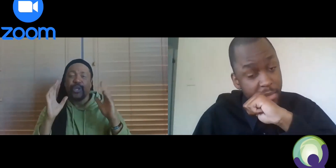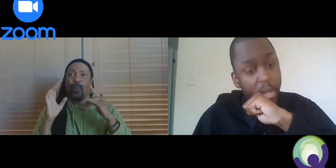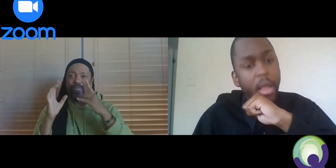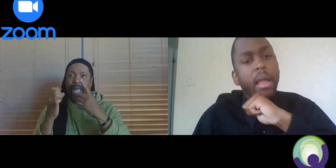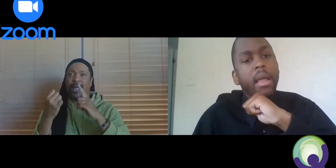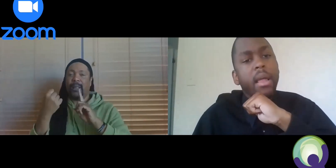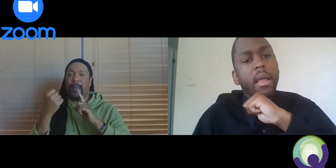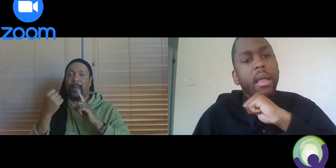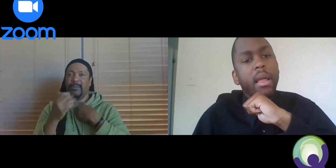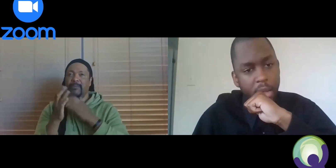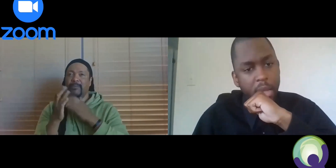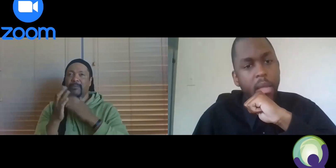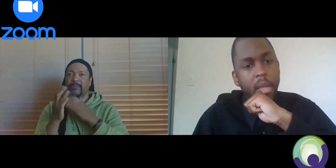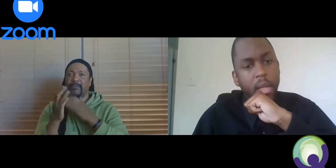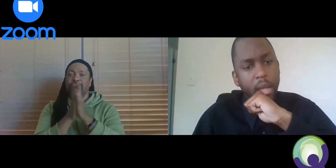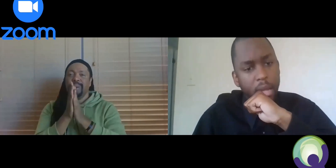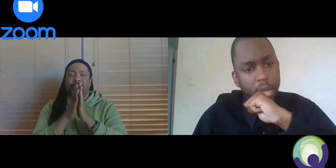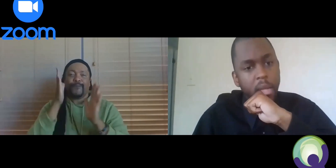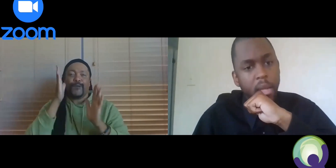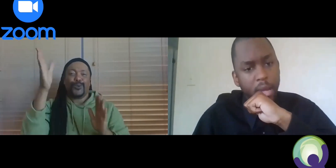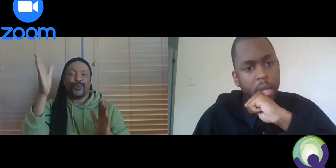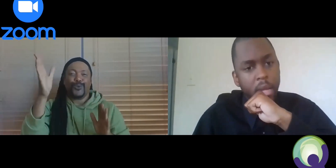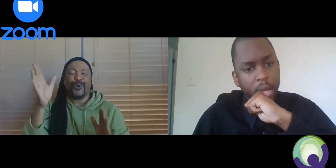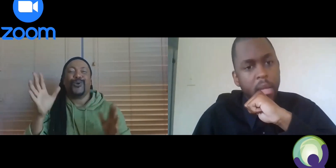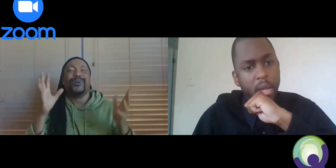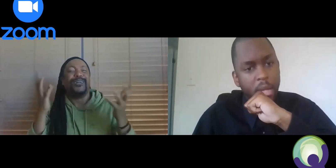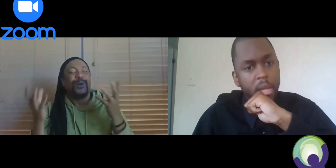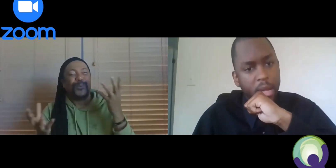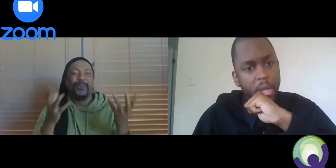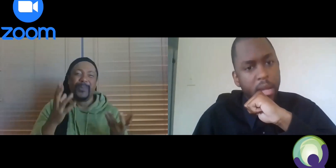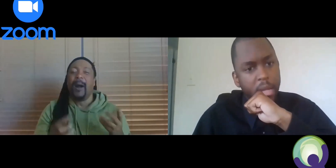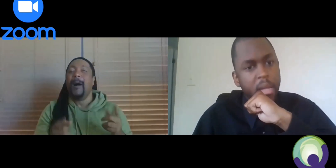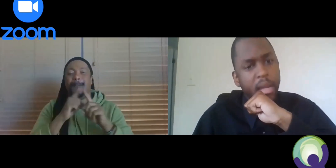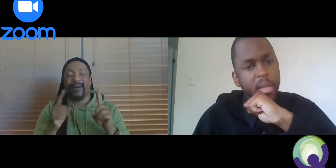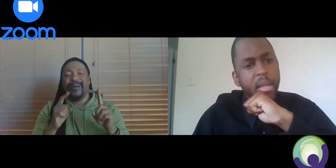I never had a black deaf teacher, that motivated me for my future.